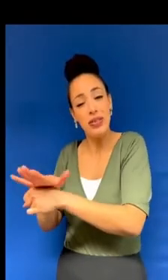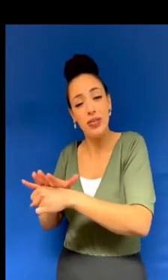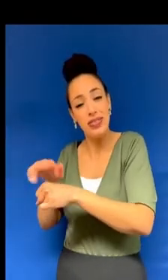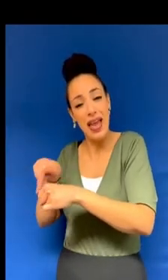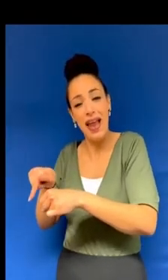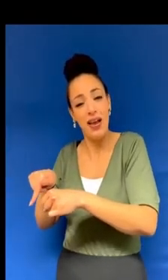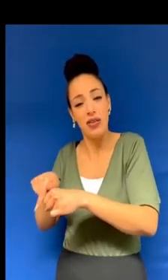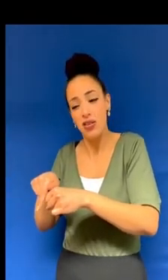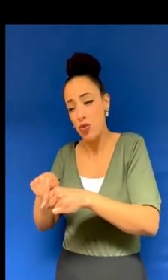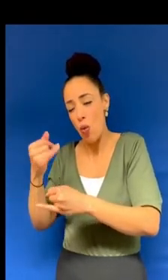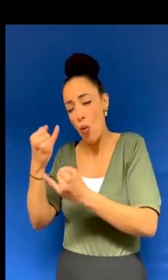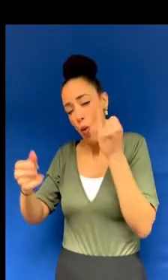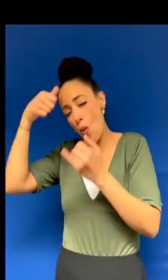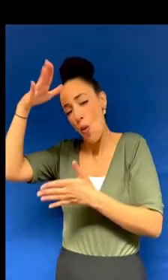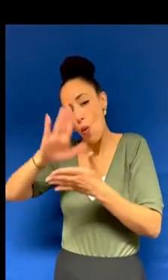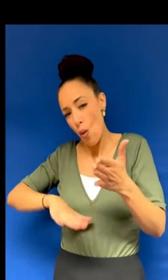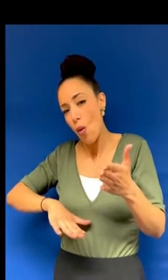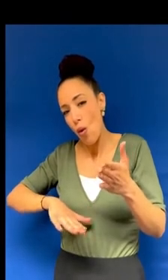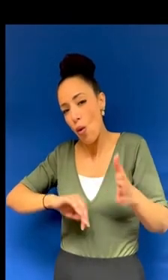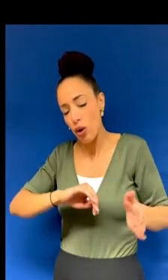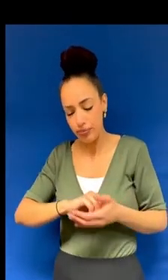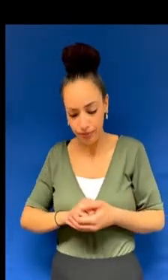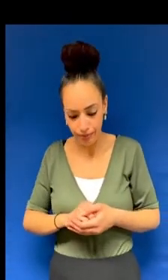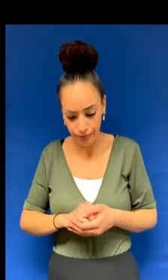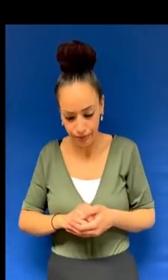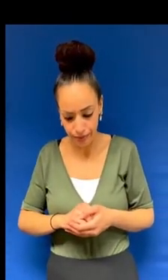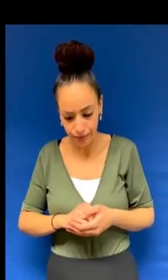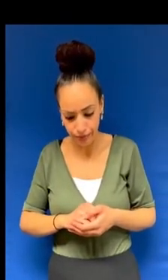Not really realizing what those in the much poorer bit of the borough are going through.